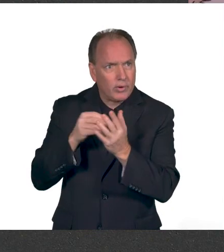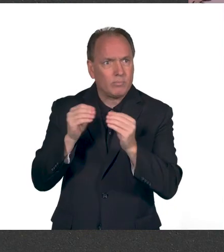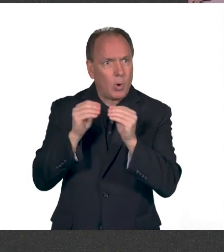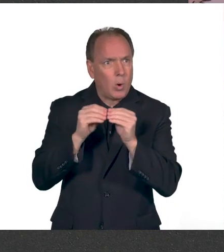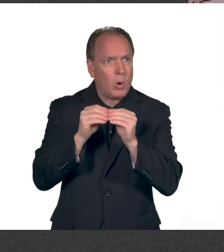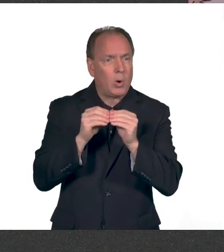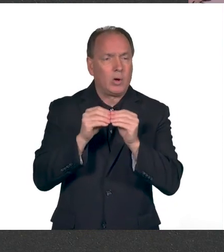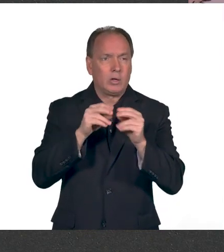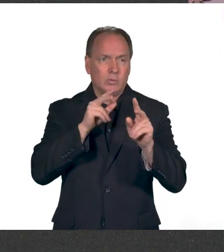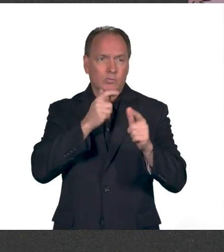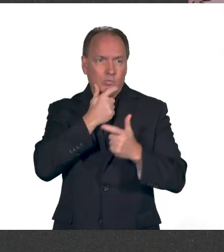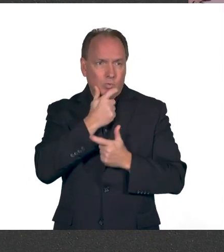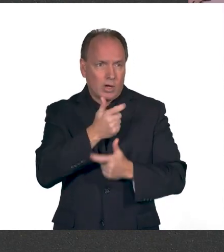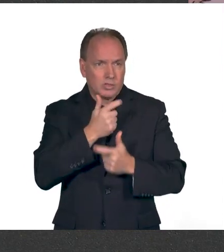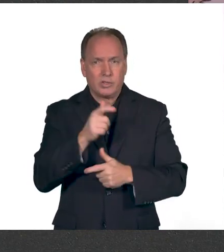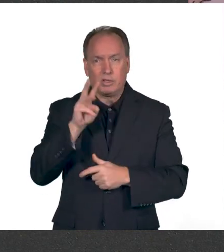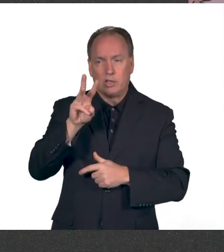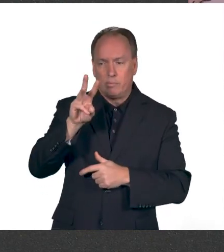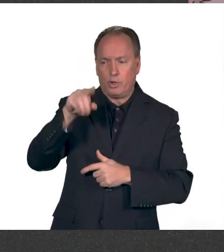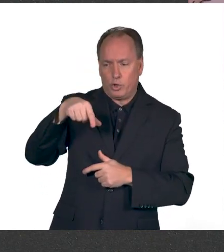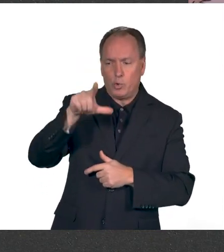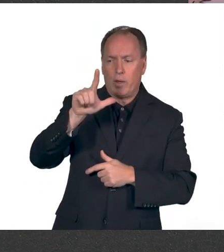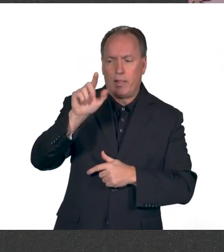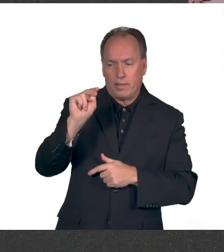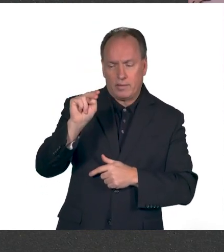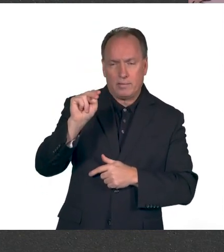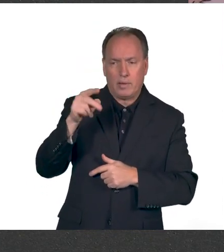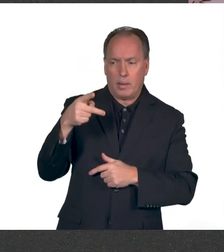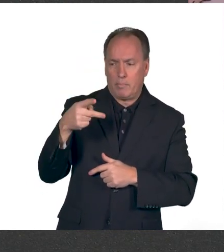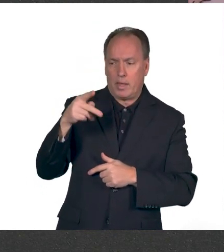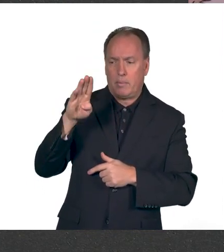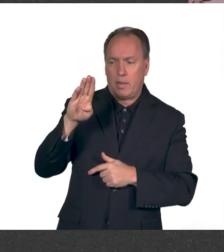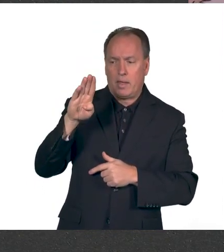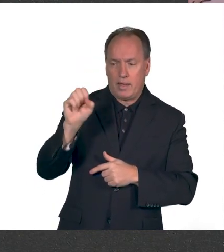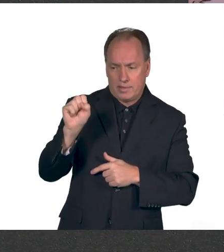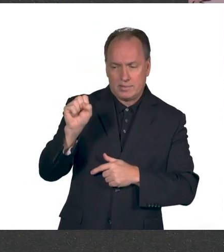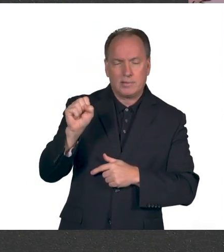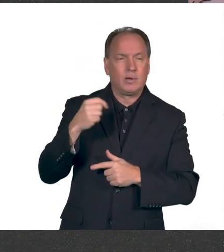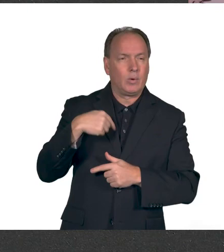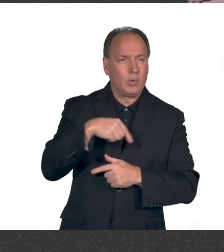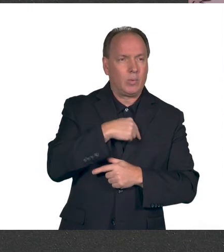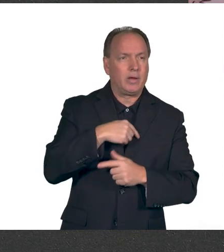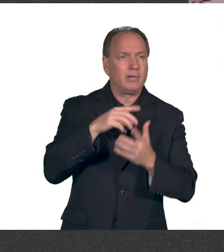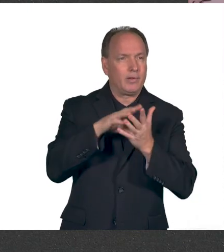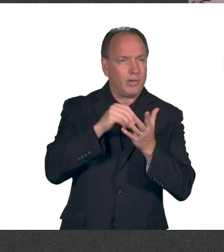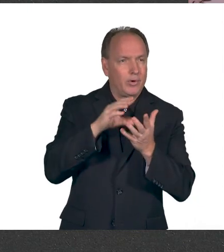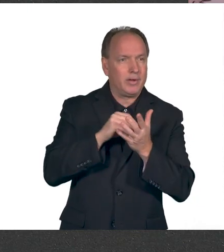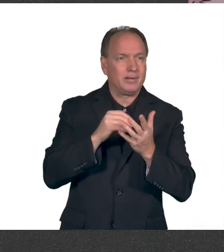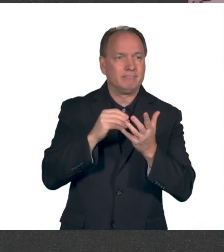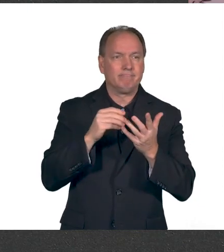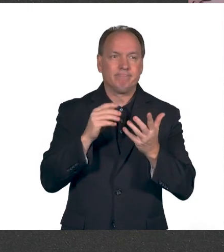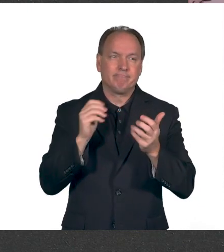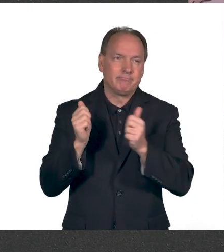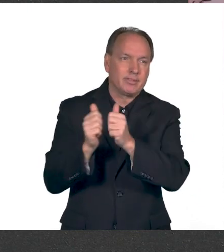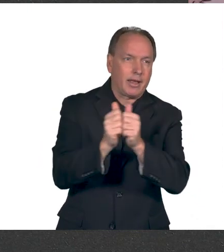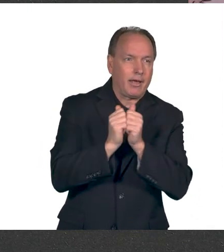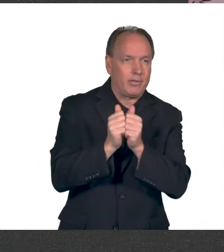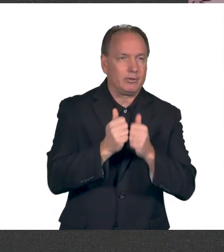and keep watching WQLN PBS, where learning is brought to life.